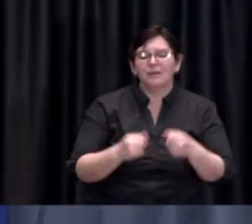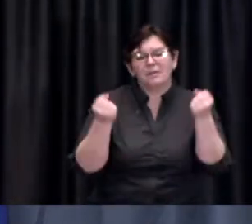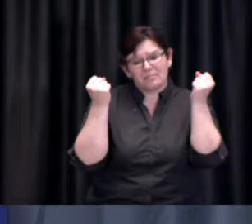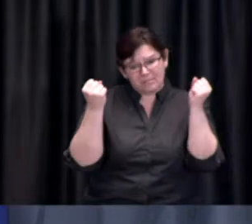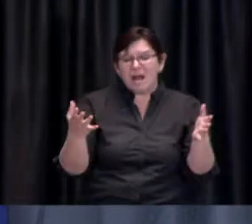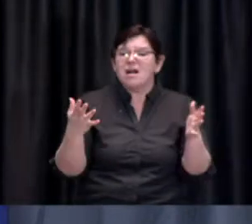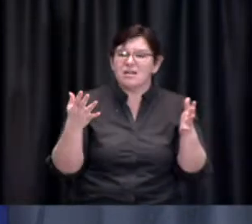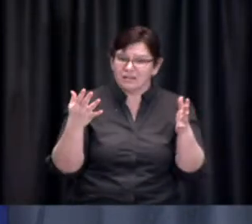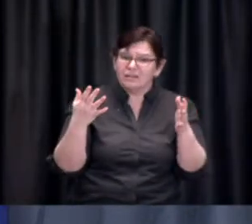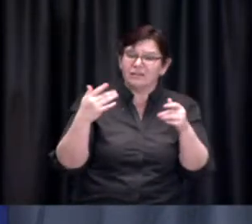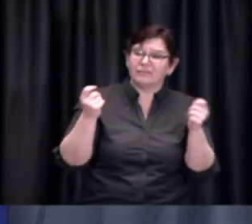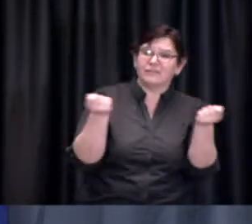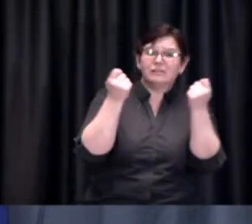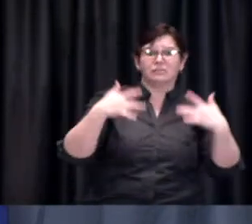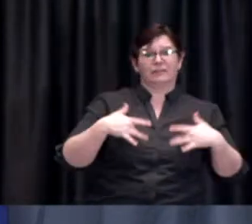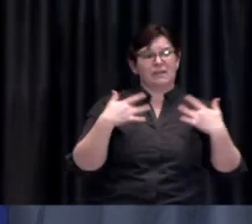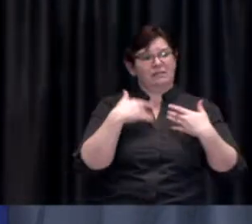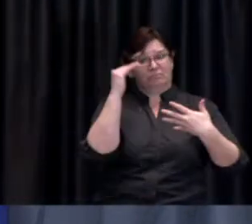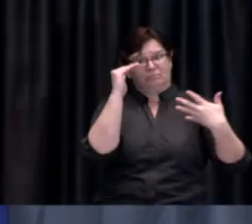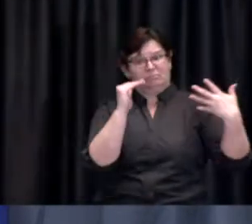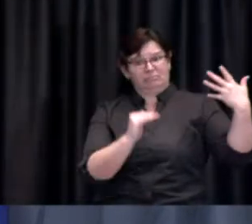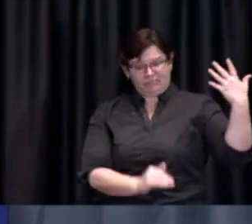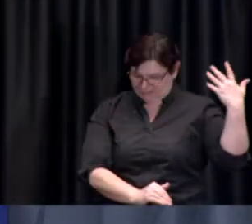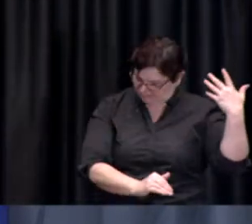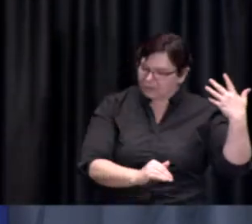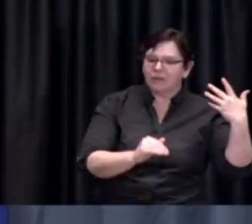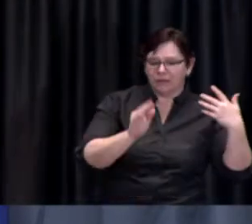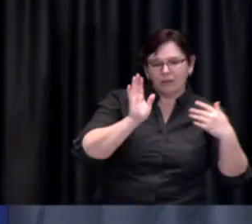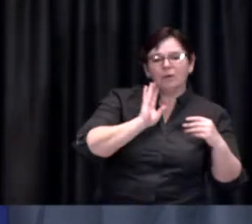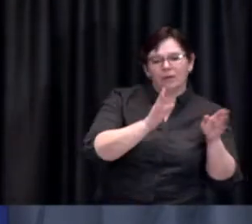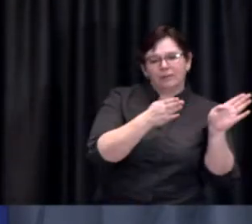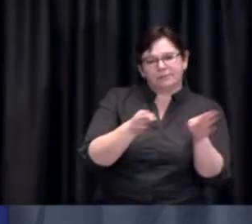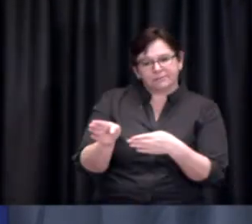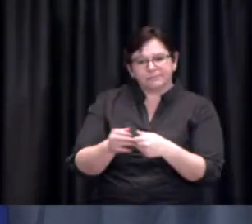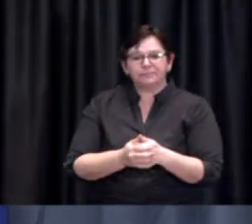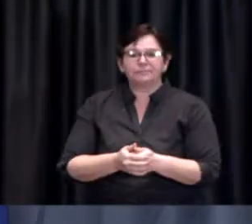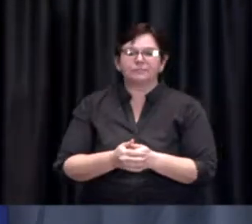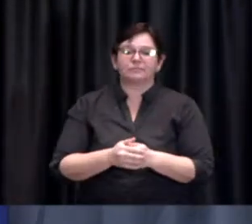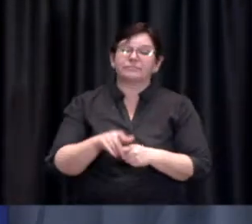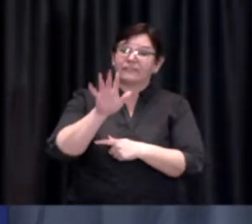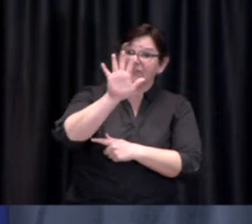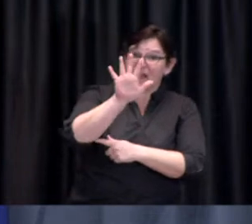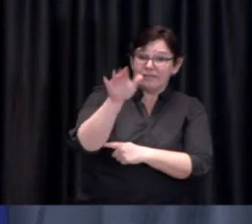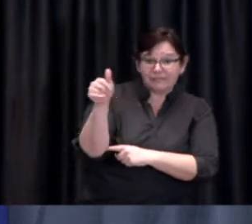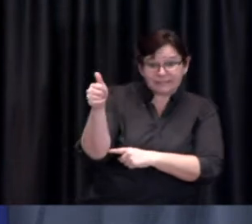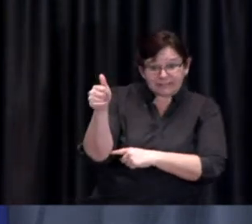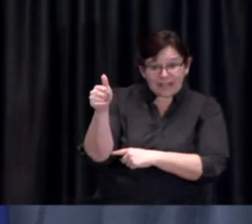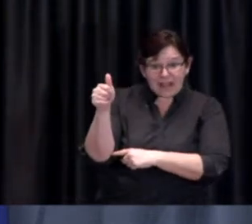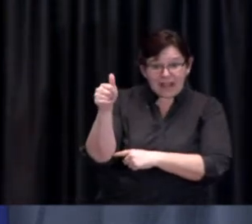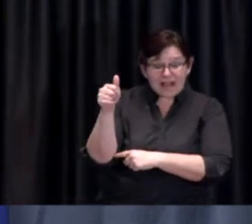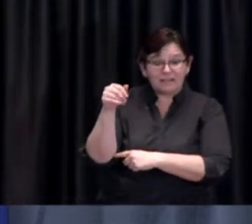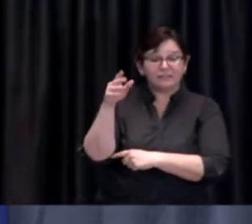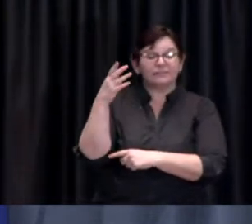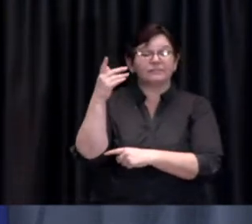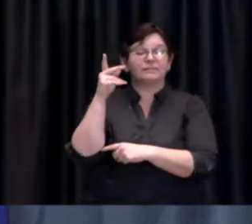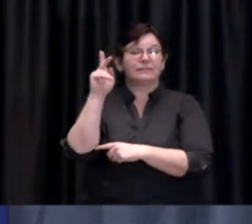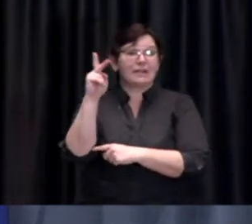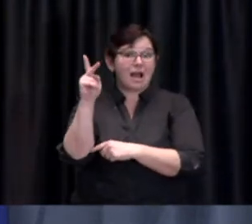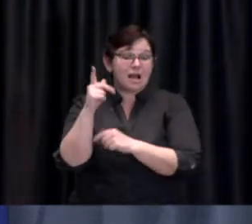The Toronto Marathon, Half marathon, 5k, 10k and relay The Sporting Life 10k Canadian Music Week